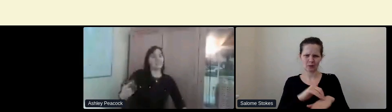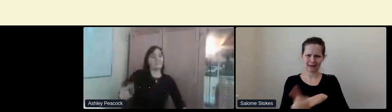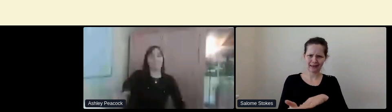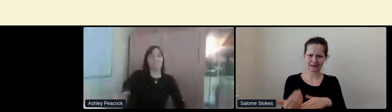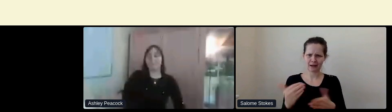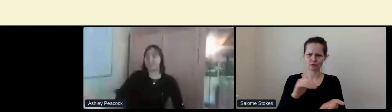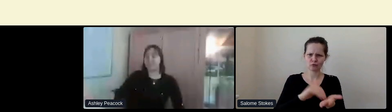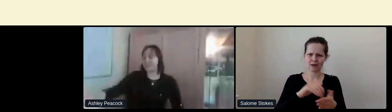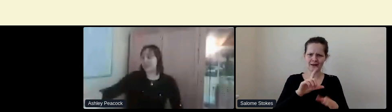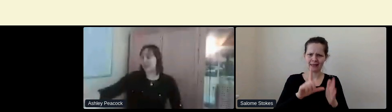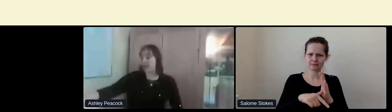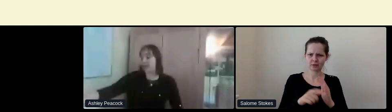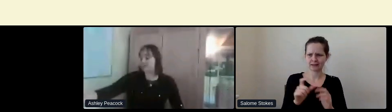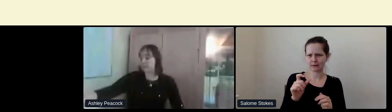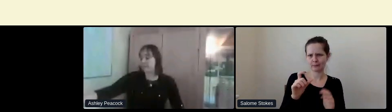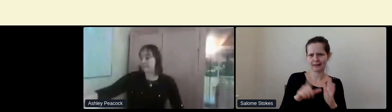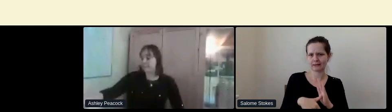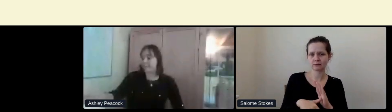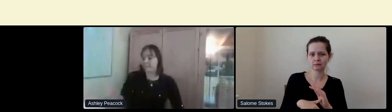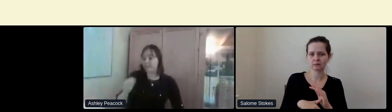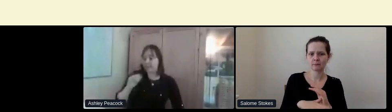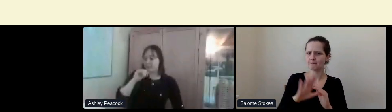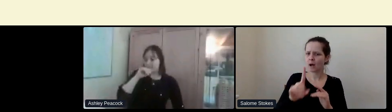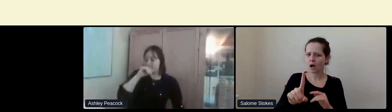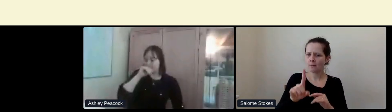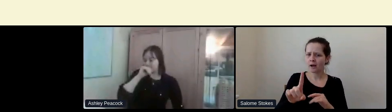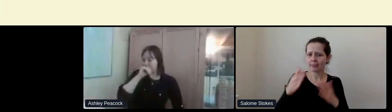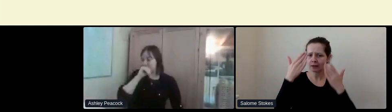I'm a little bit late but they haven't seen all of the stuff that I've already tried to do today.